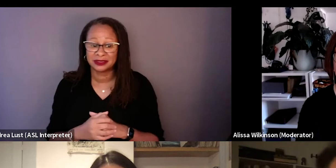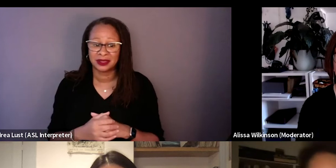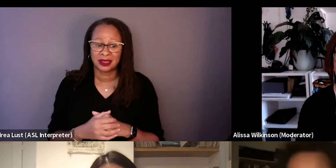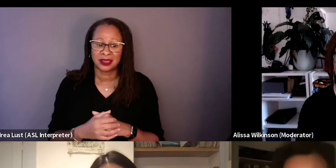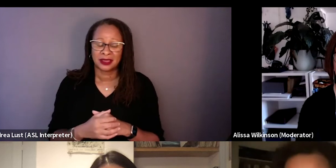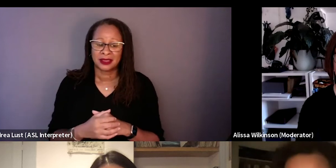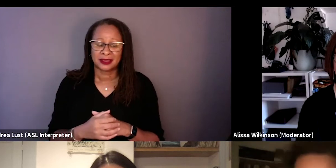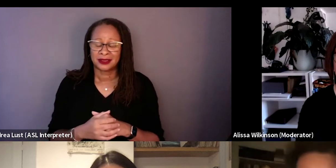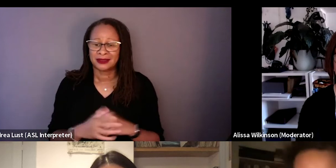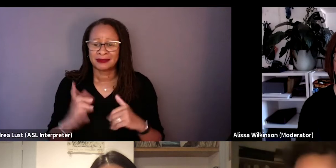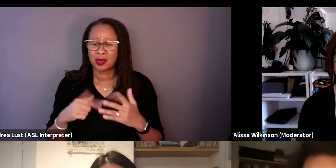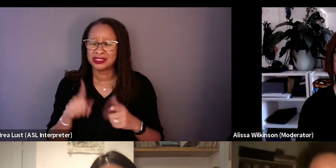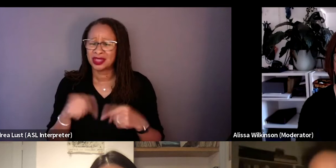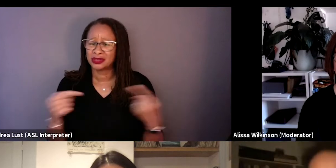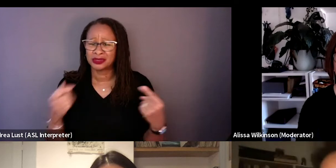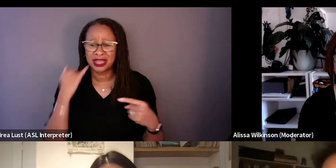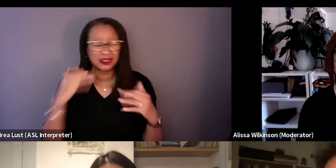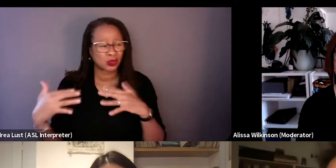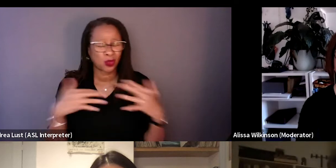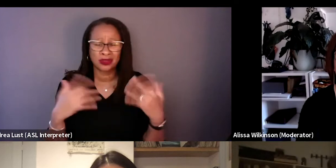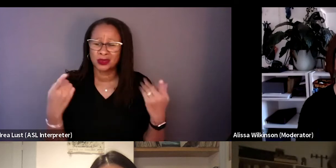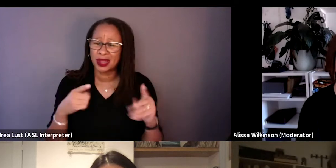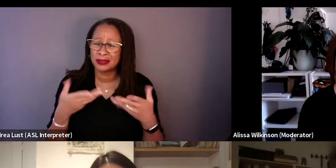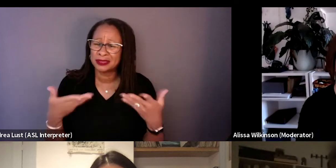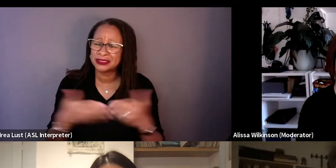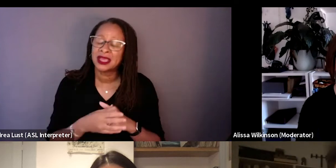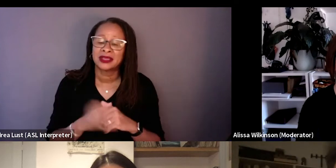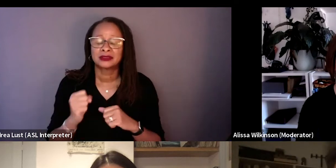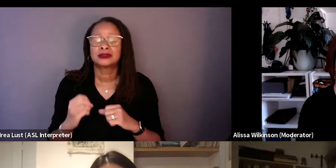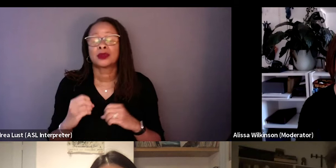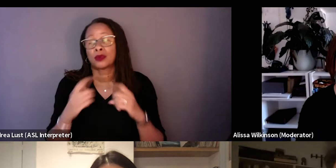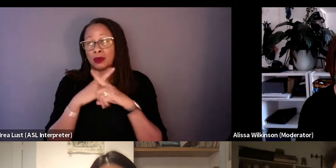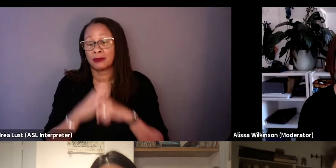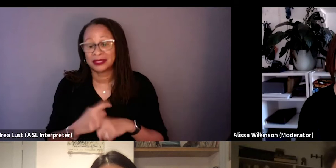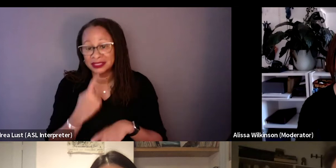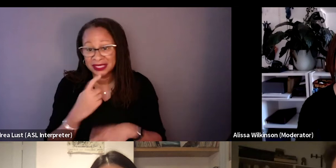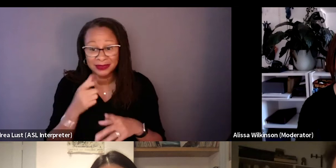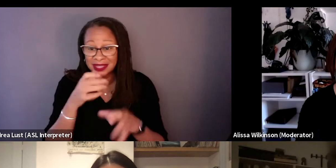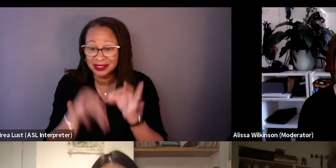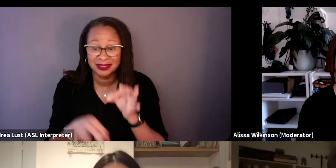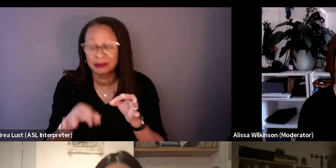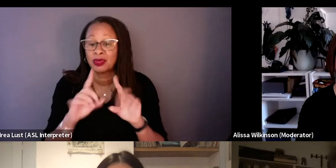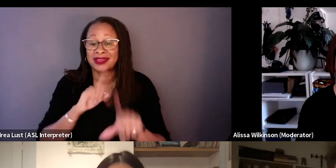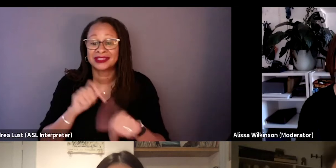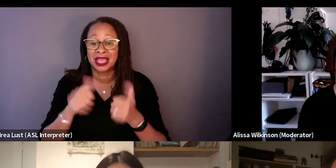But what is the alternative? Is it war? So all this was so complicated to say how we end the film as well.